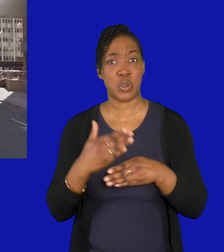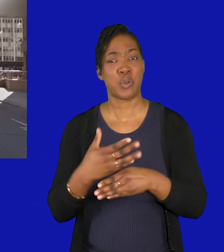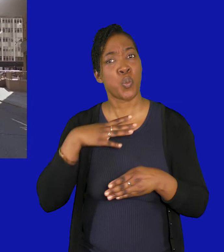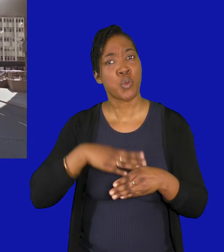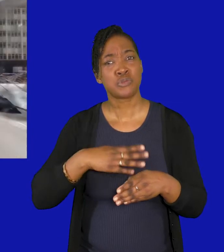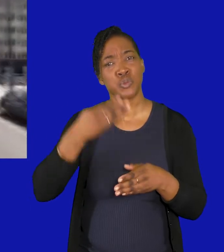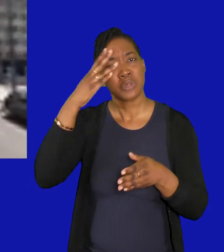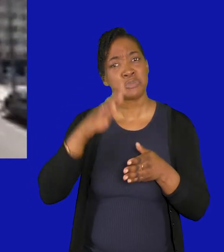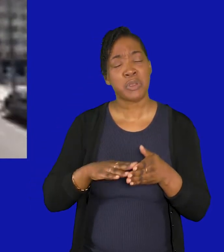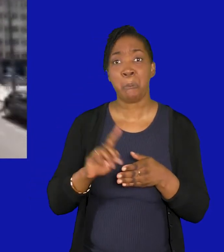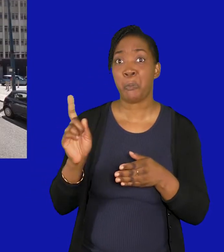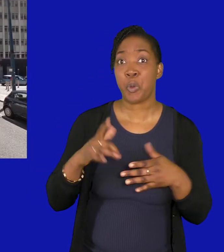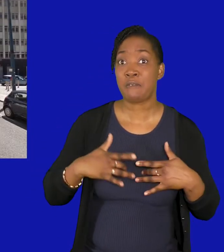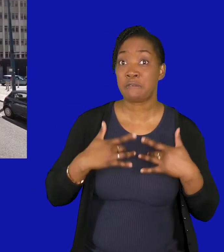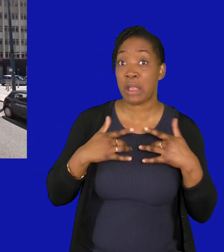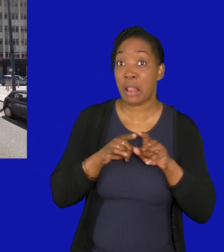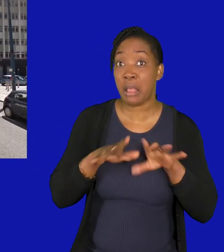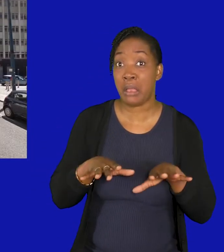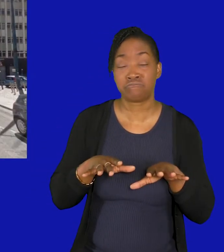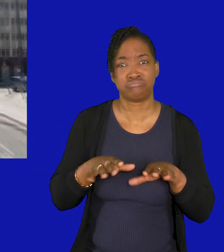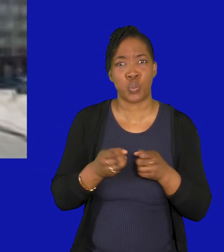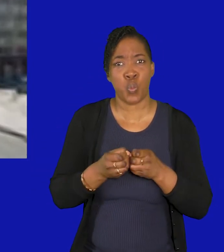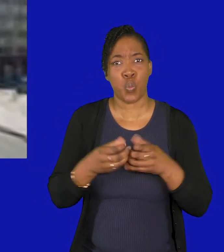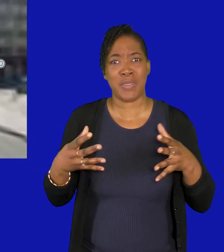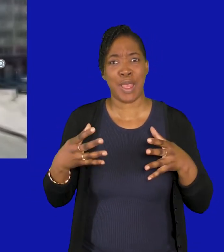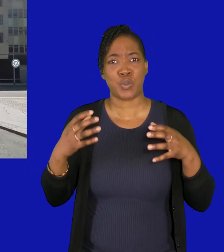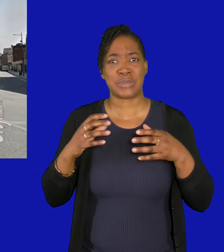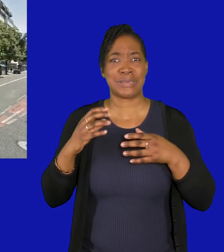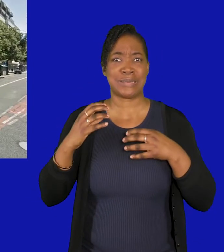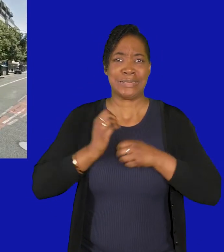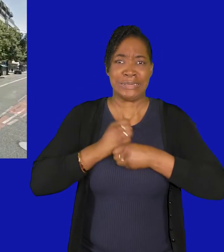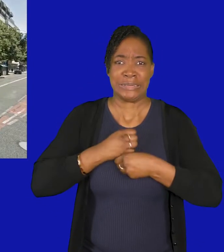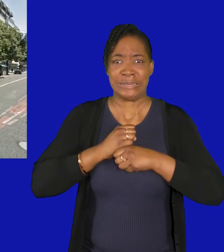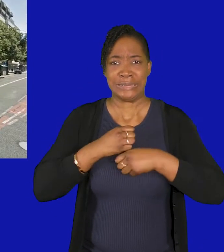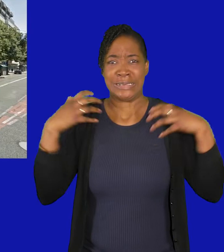And I'd wanted to experience what it would feel like to live without them for a while.